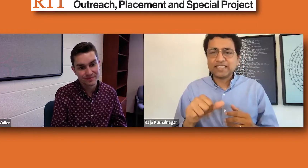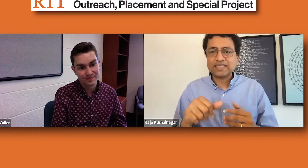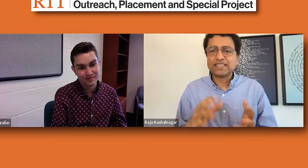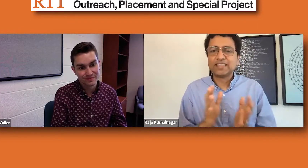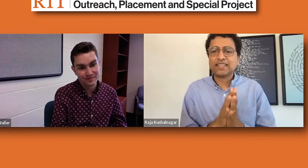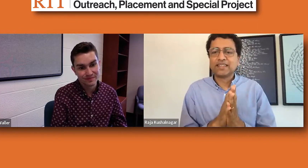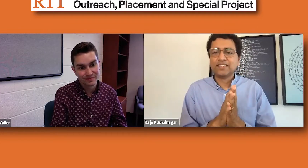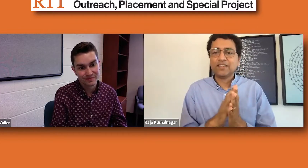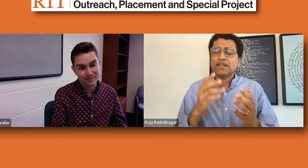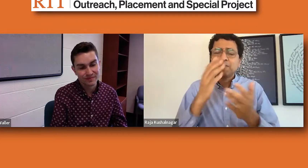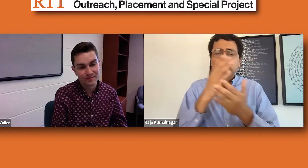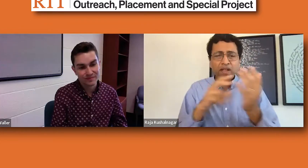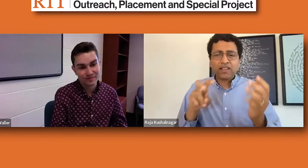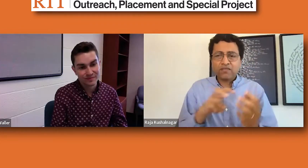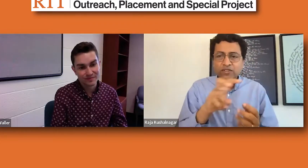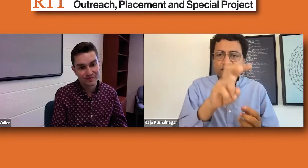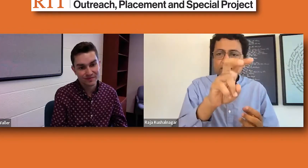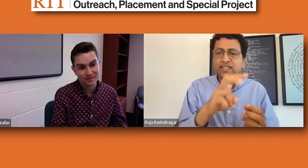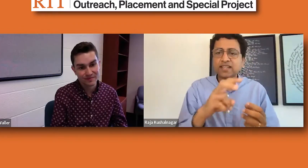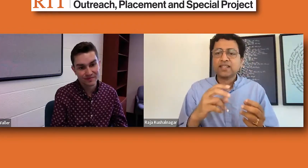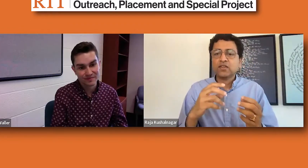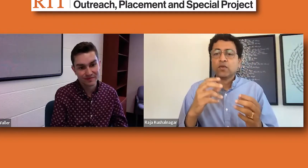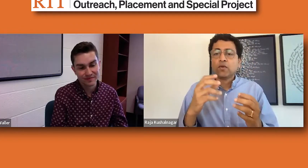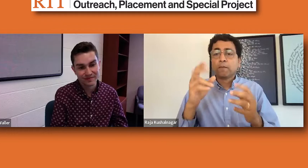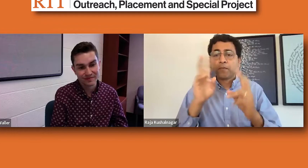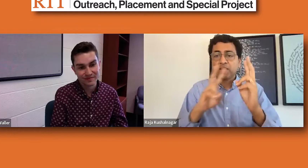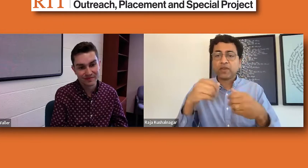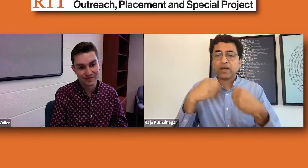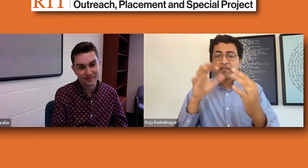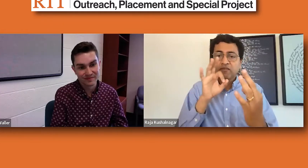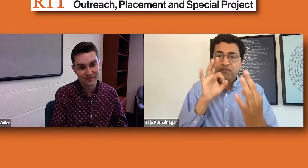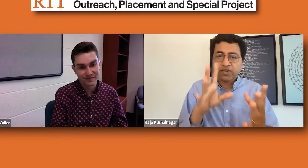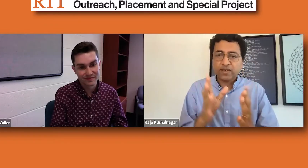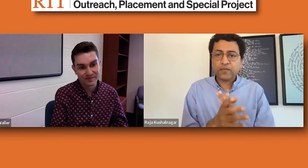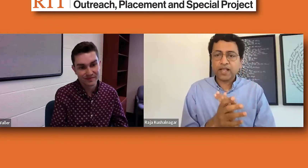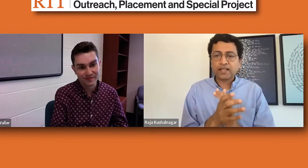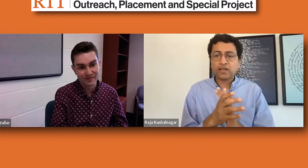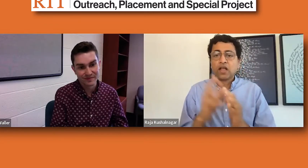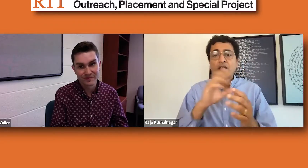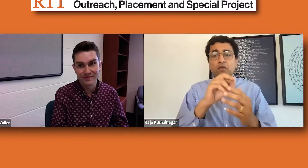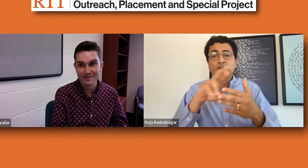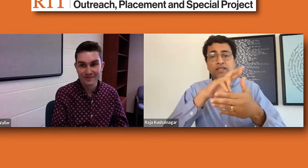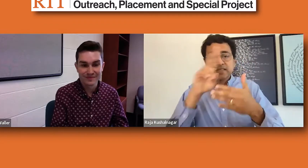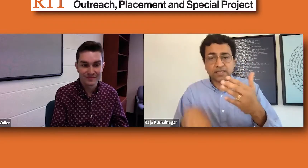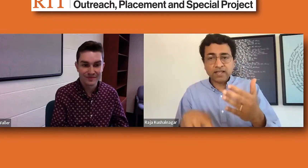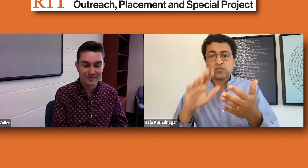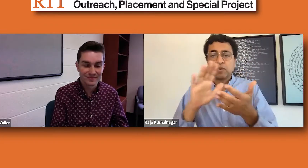and just accept them and move on. Because part of the journey is from those mistakes, from getting that